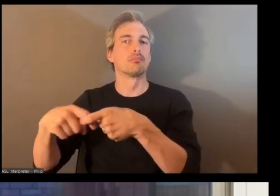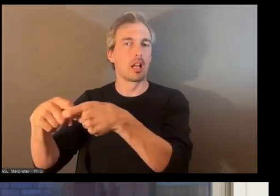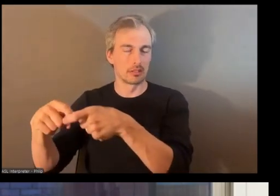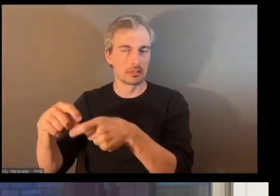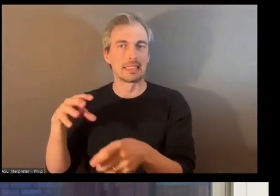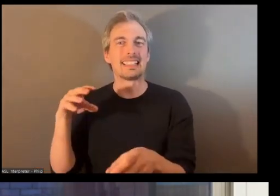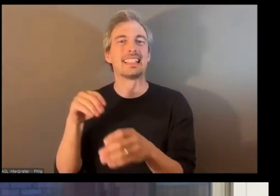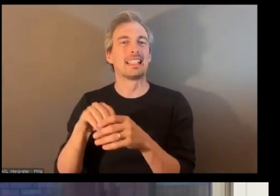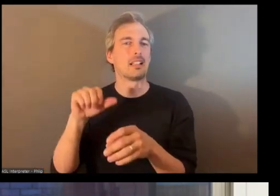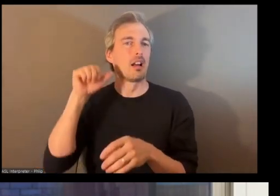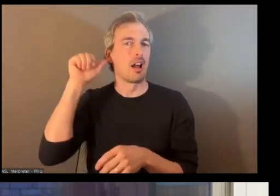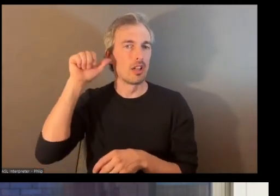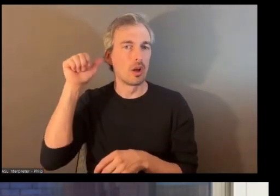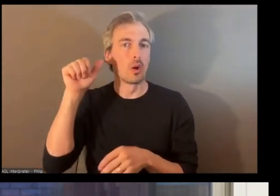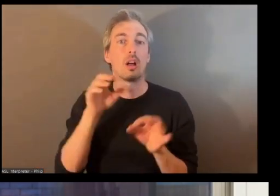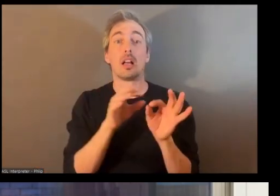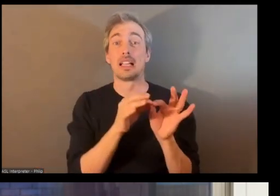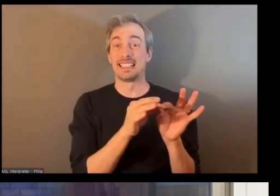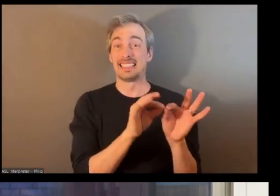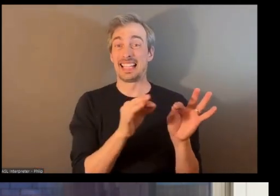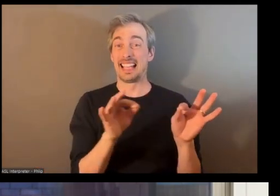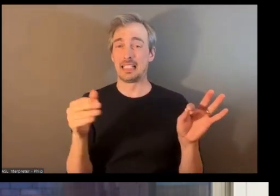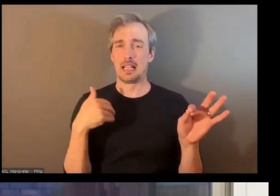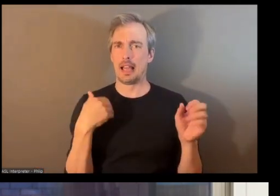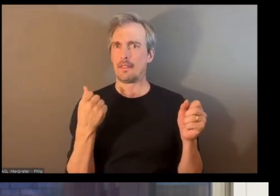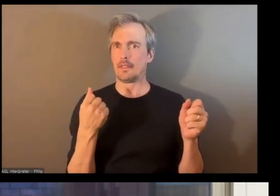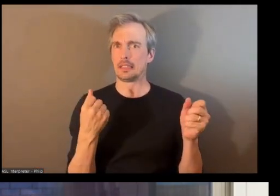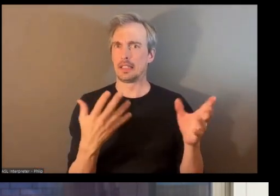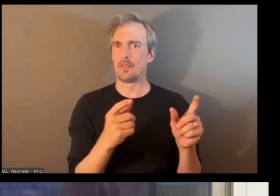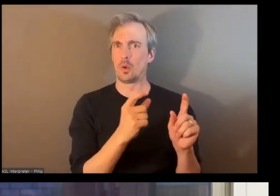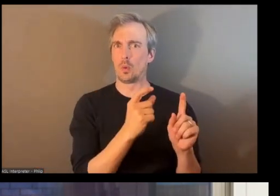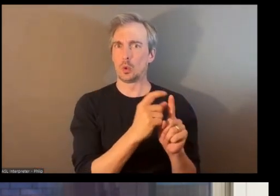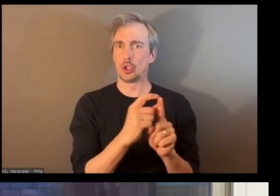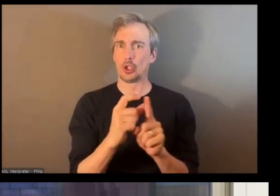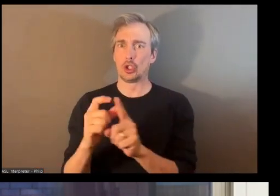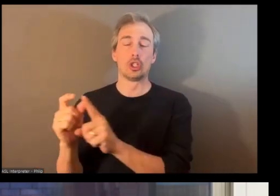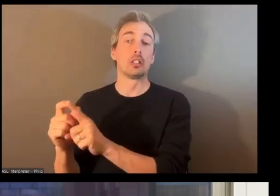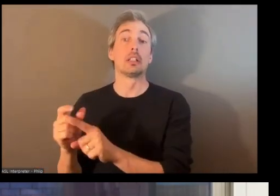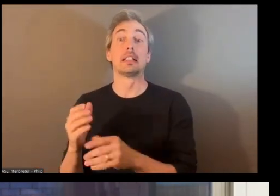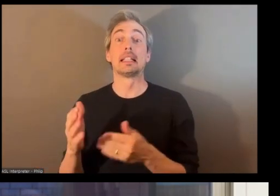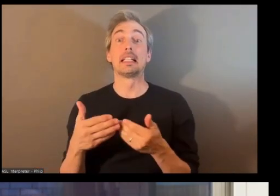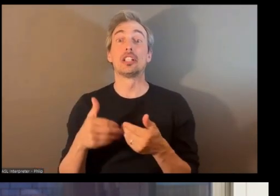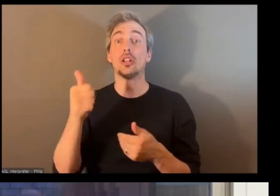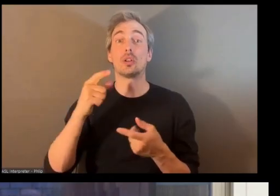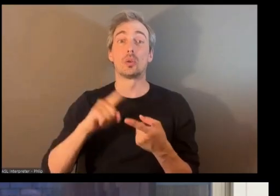words, it's easier to understand when it's a finished thought.